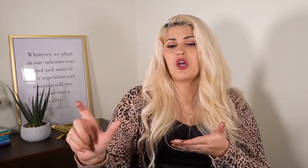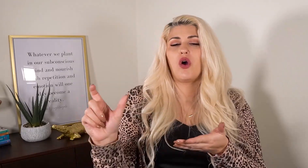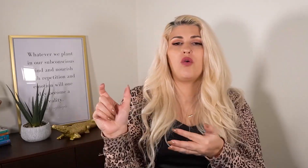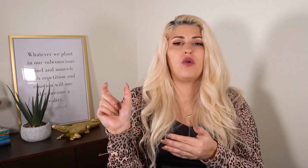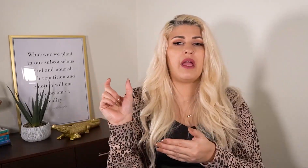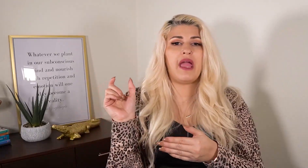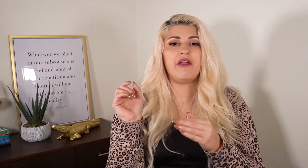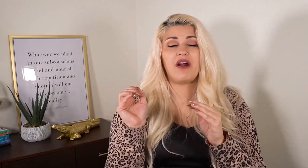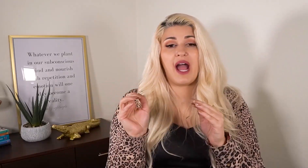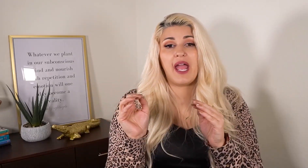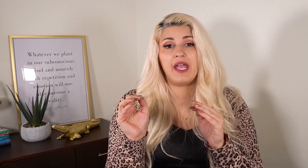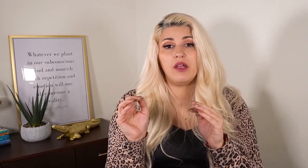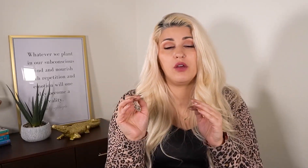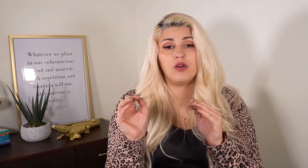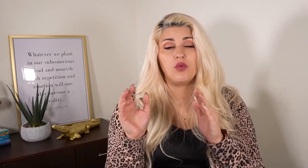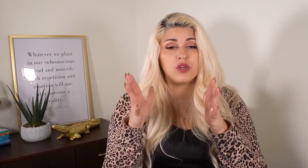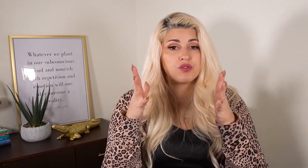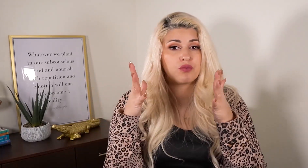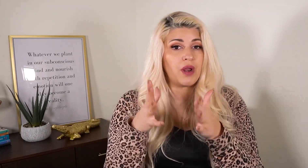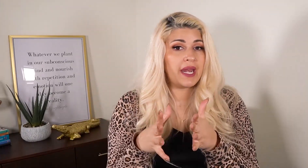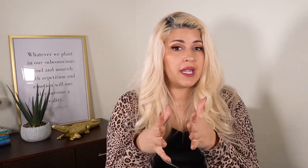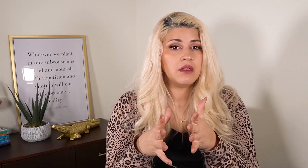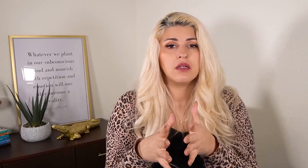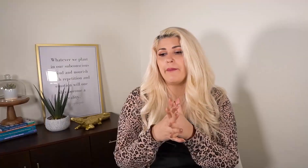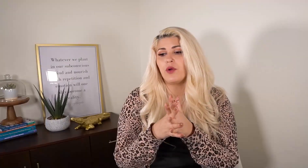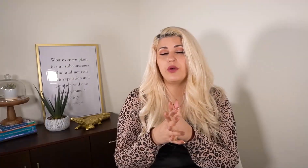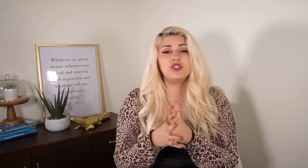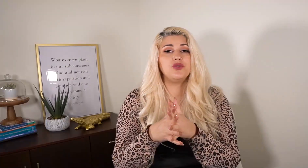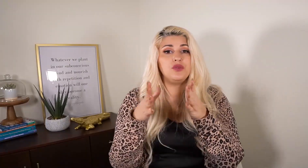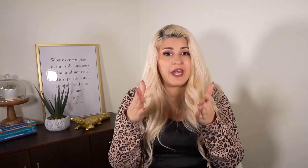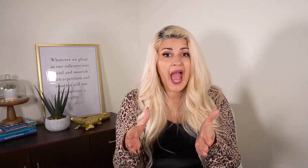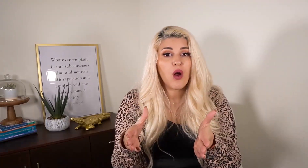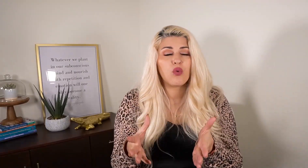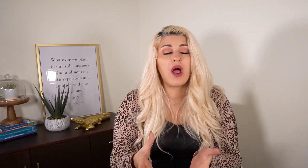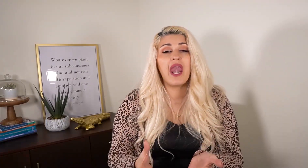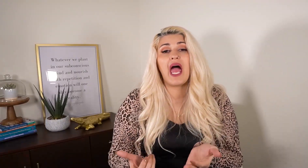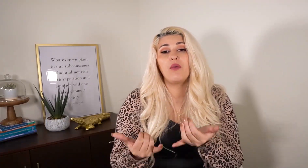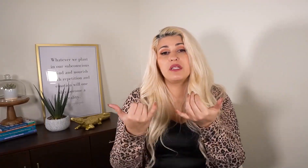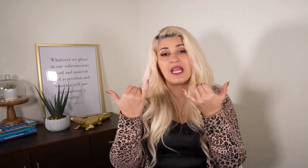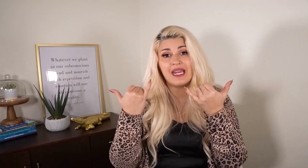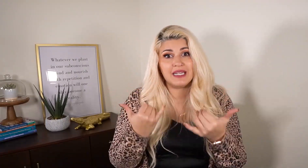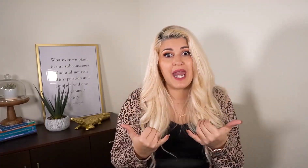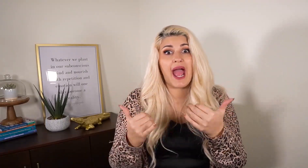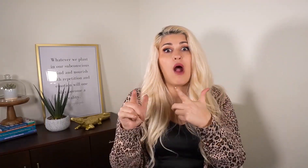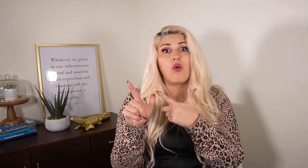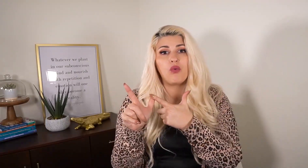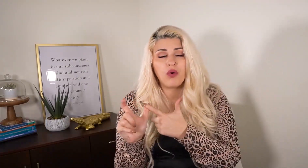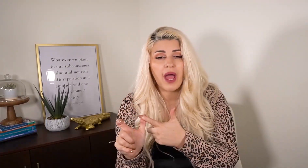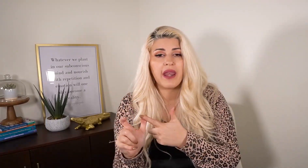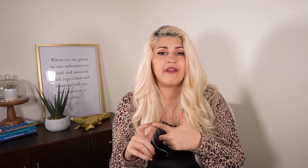So if I was running, I'm going to now run. I would say, now run.